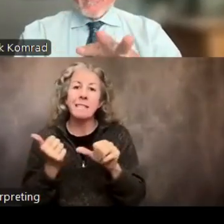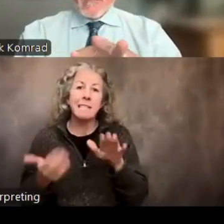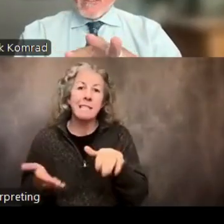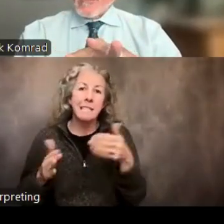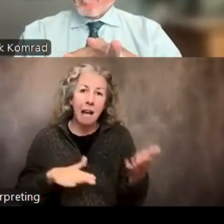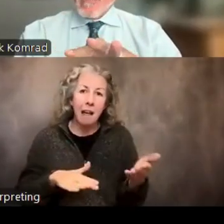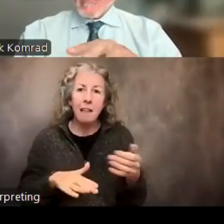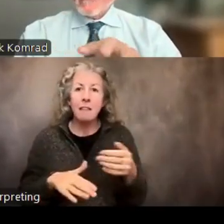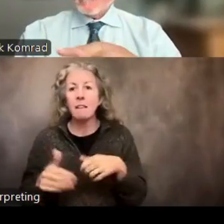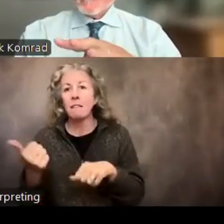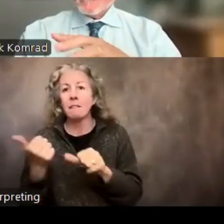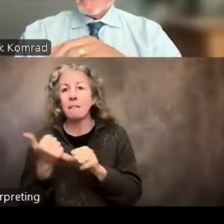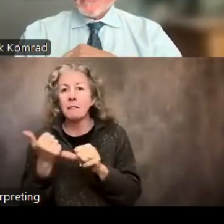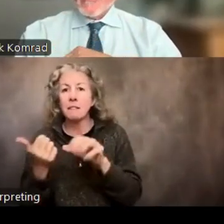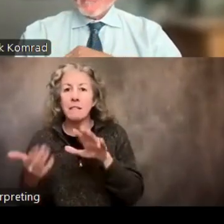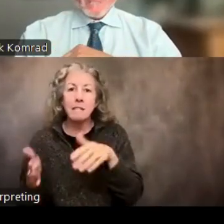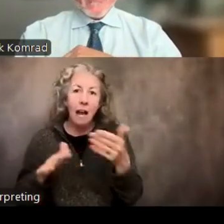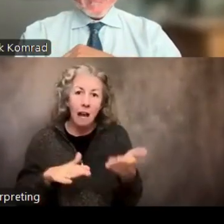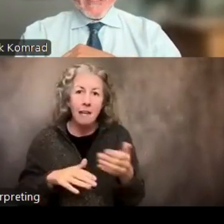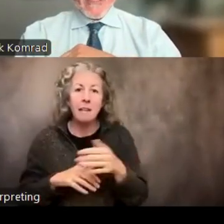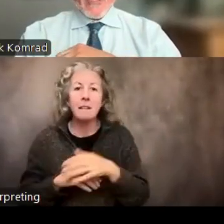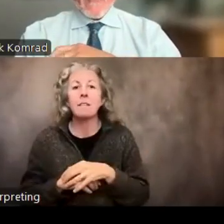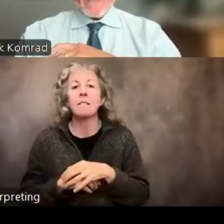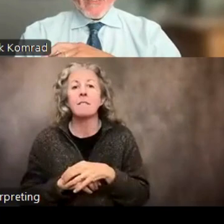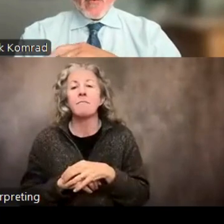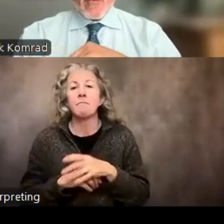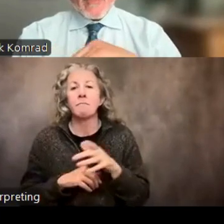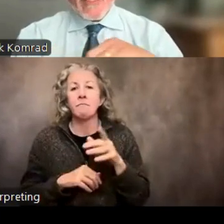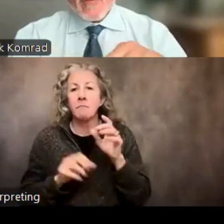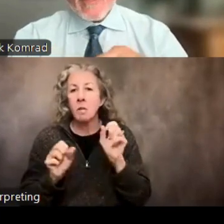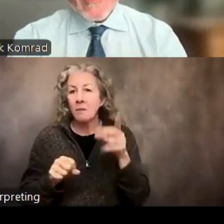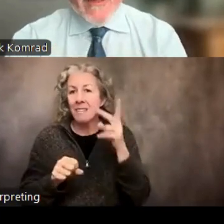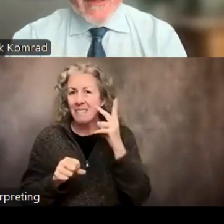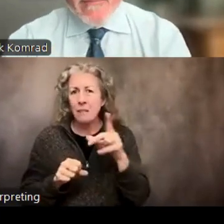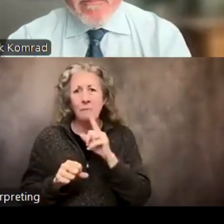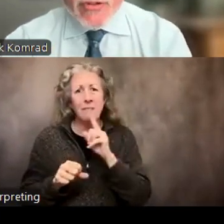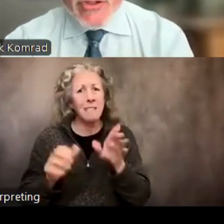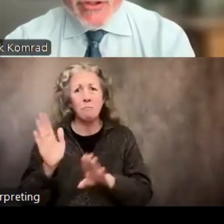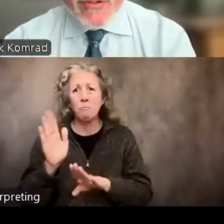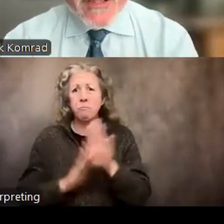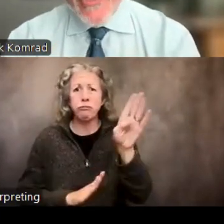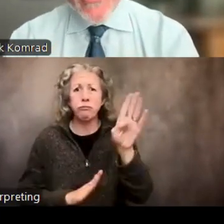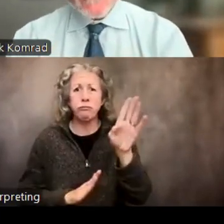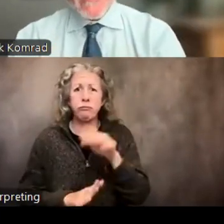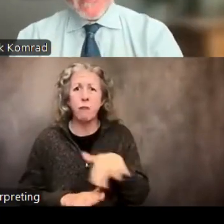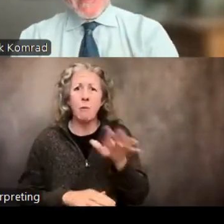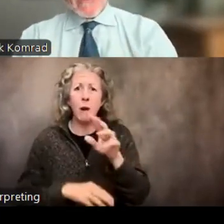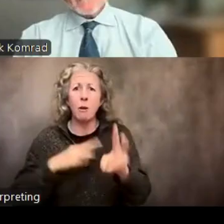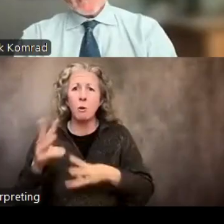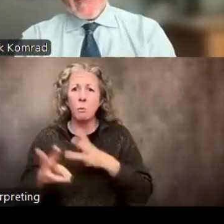combined, you can see that they're taking off around the world. And I will say that in most jurisdictions outside the